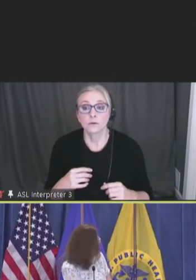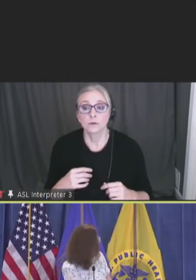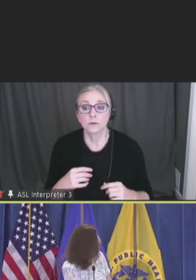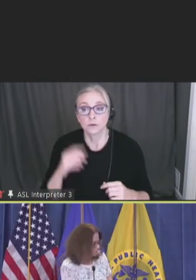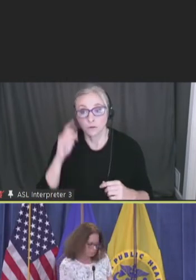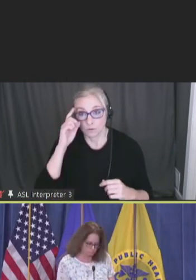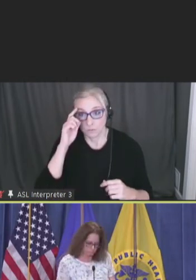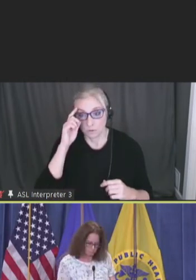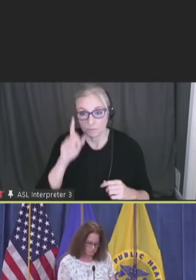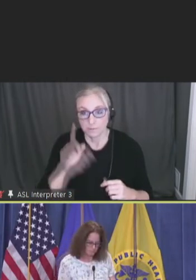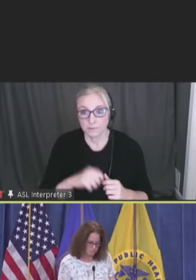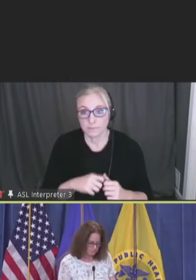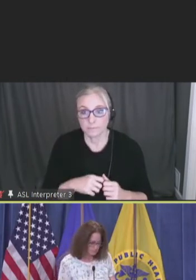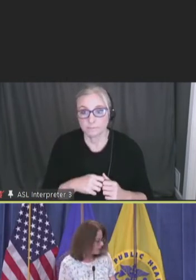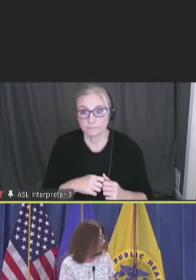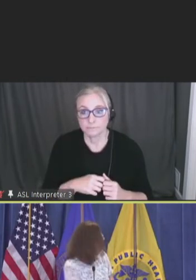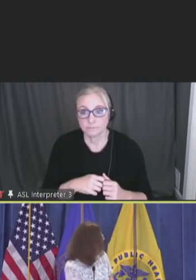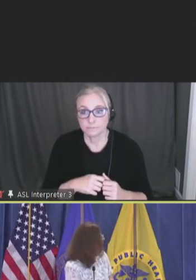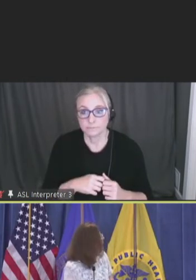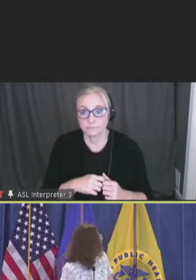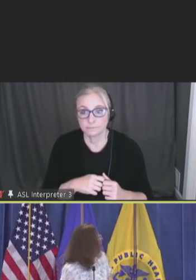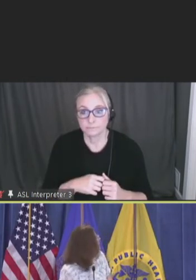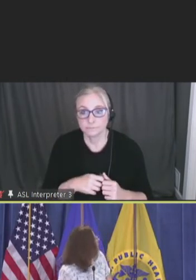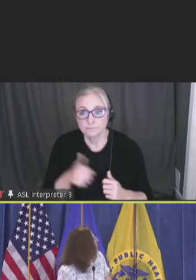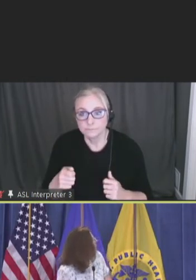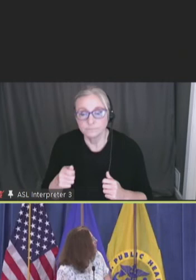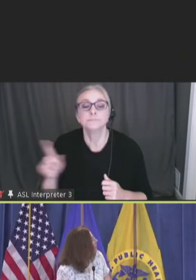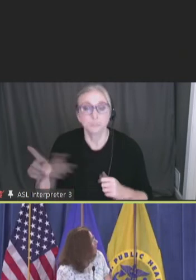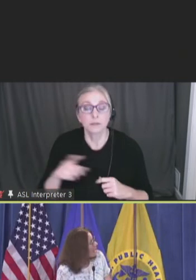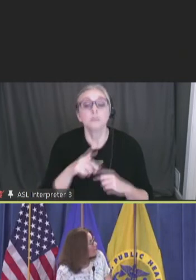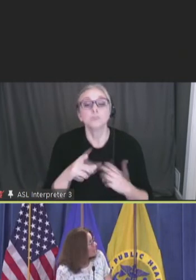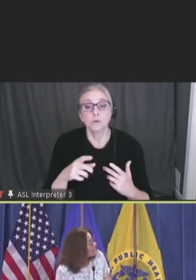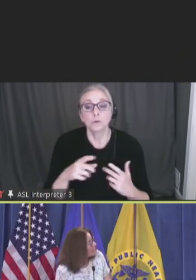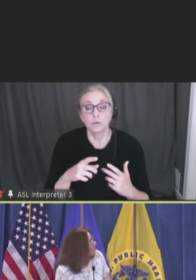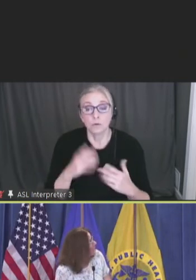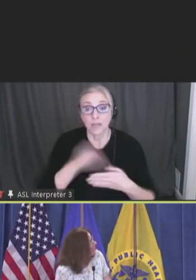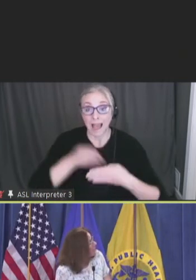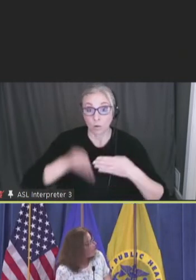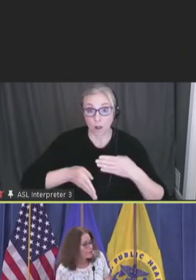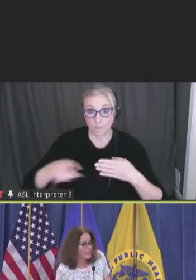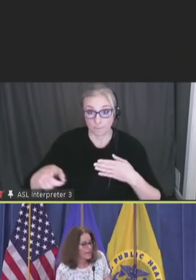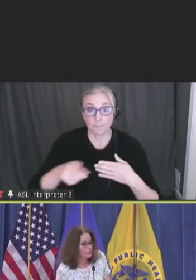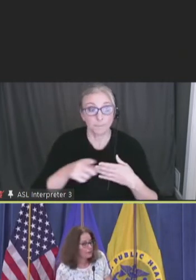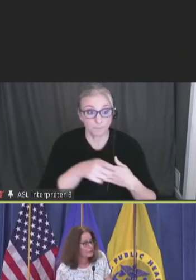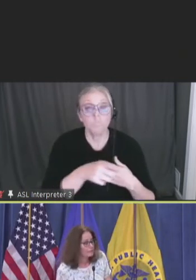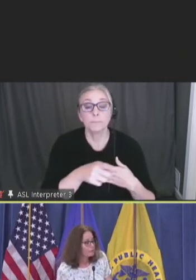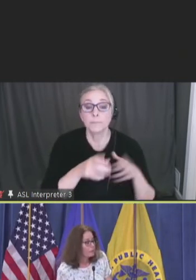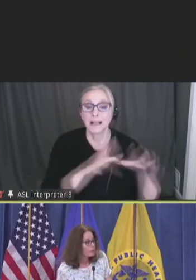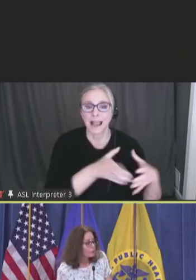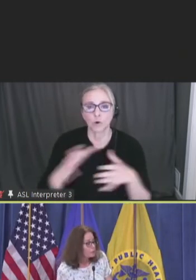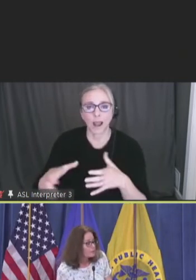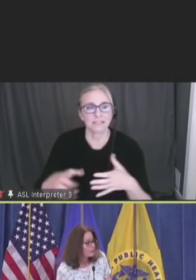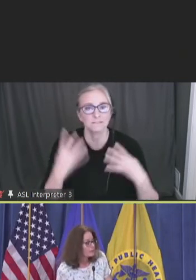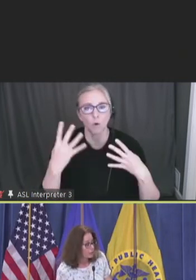Anyway, so the outcomes there we categorized in four groups generally.